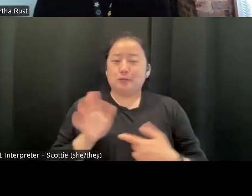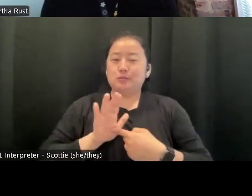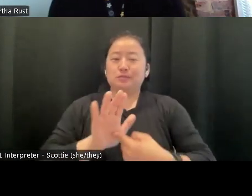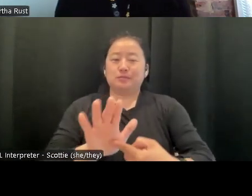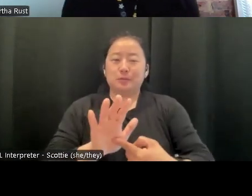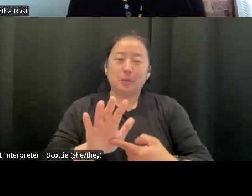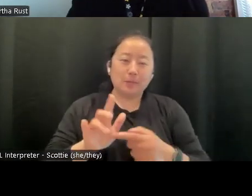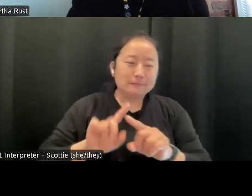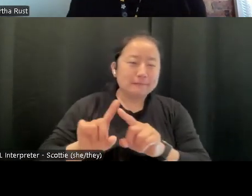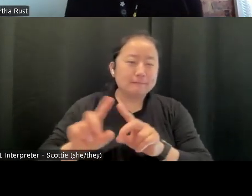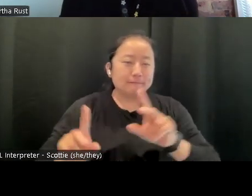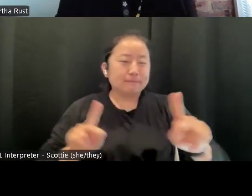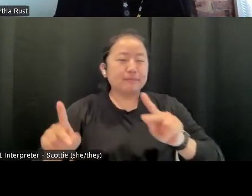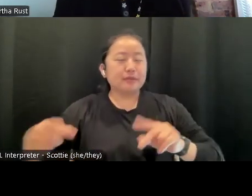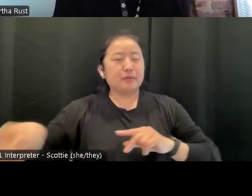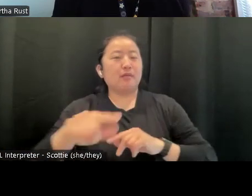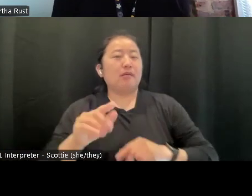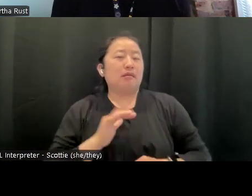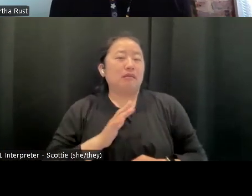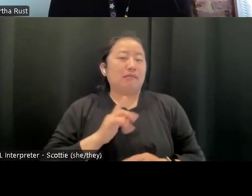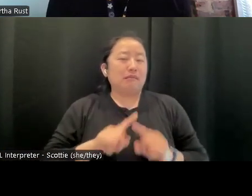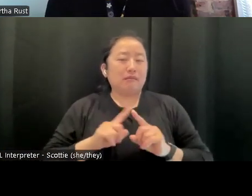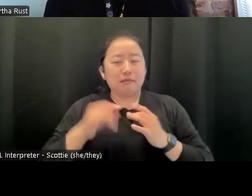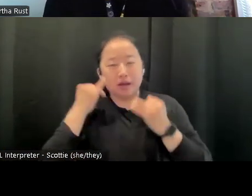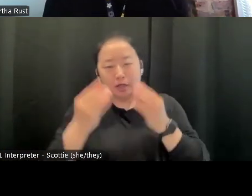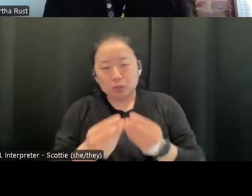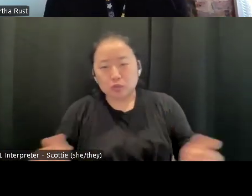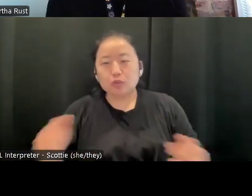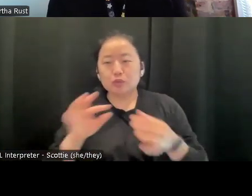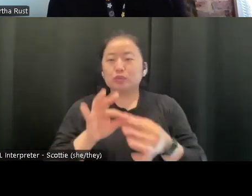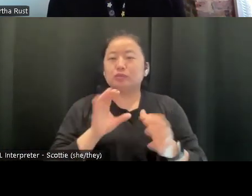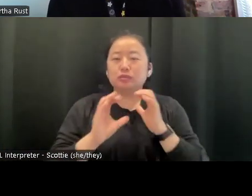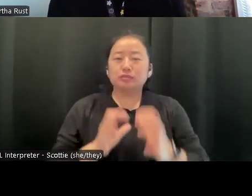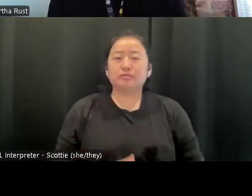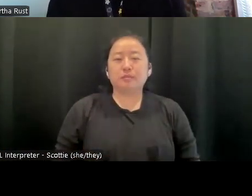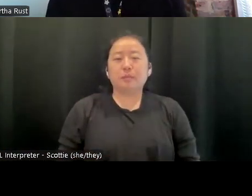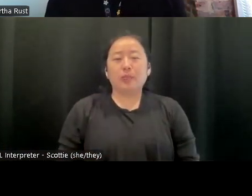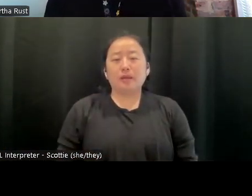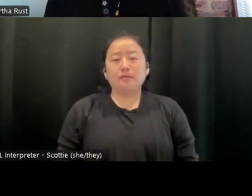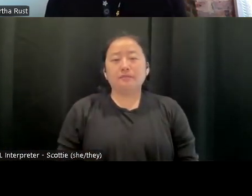and show individuals all sorts of different solutions when it comes to communication.